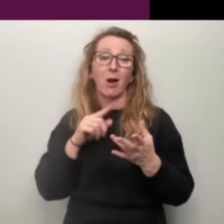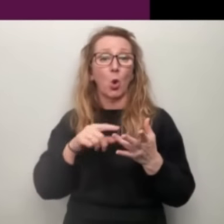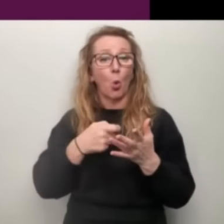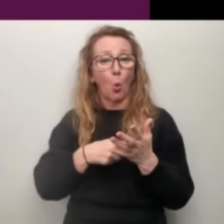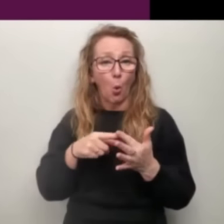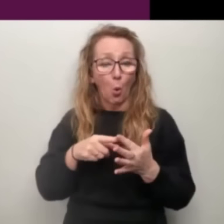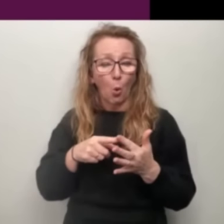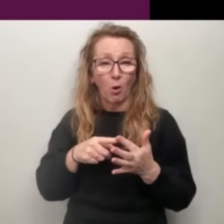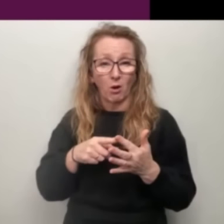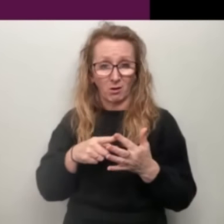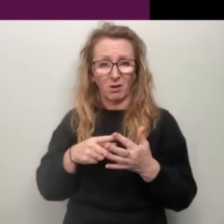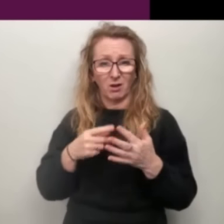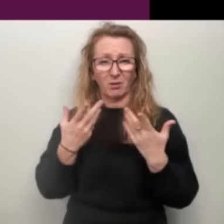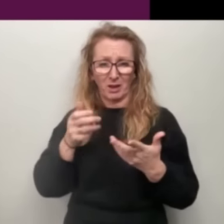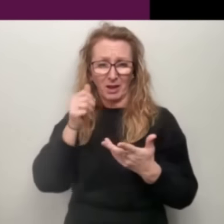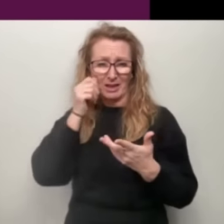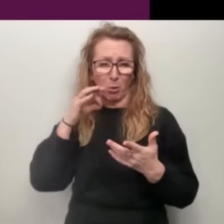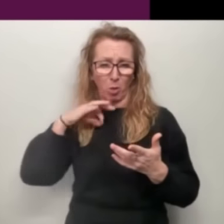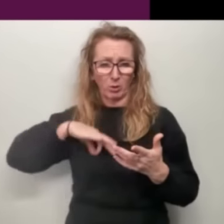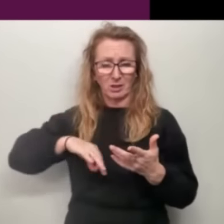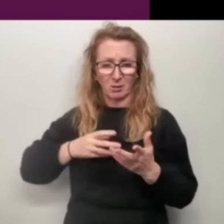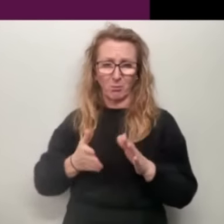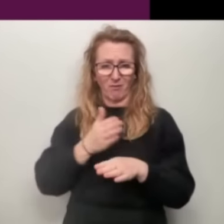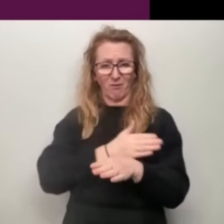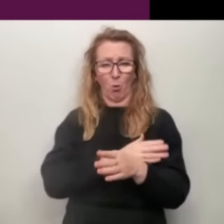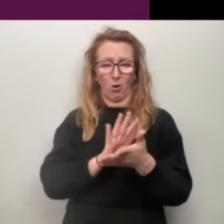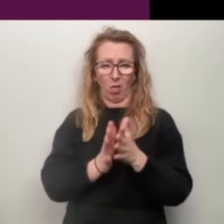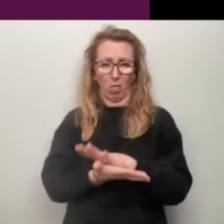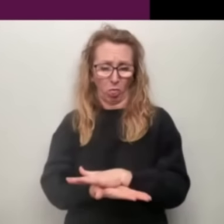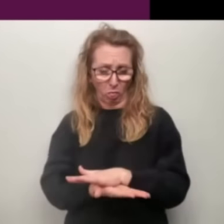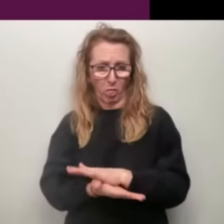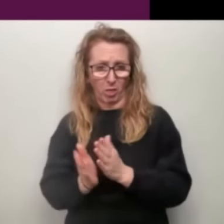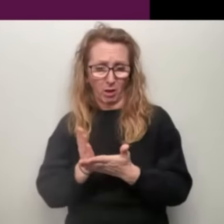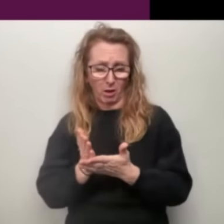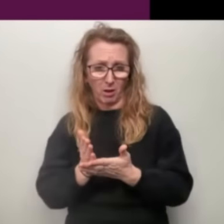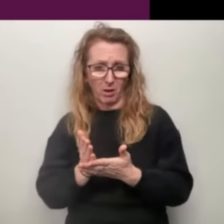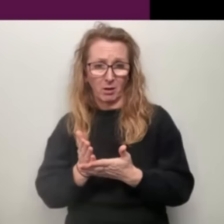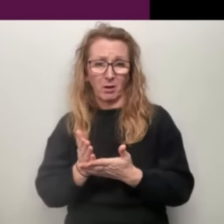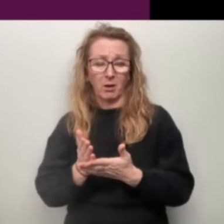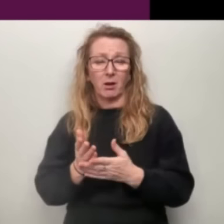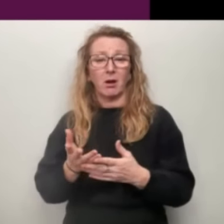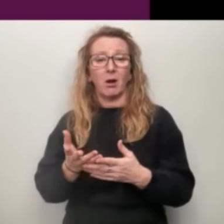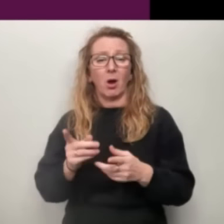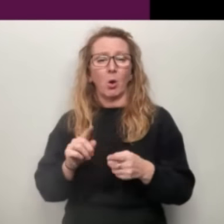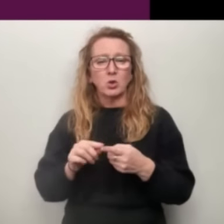to a limited extent before the dissolution. It was also threaded by numerous streams